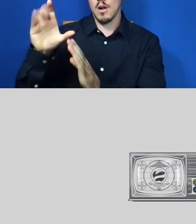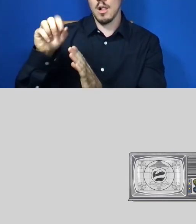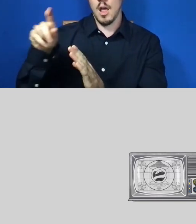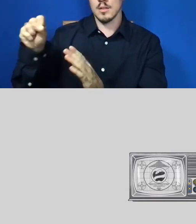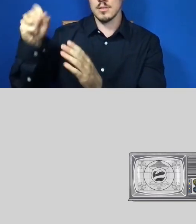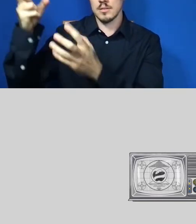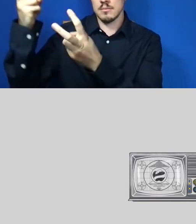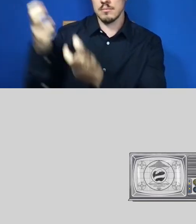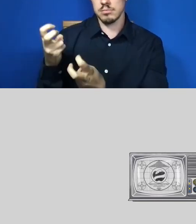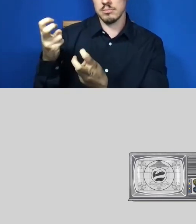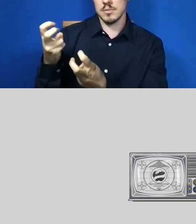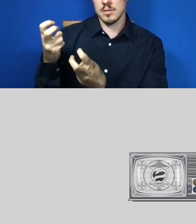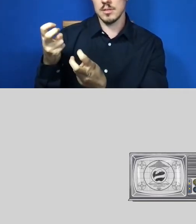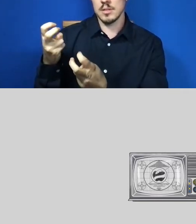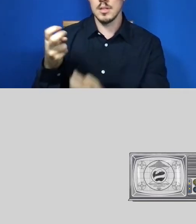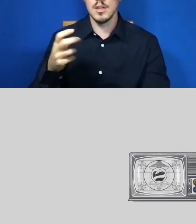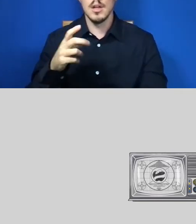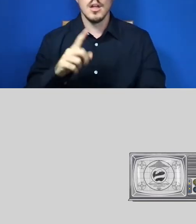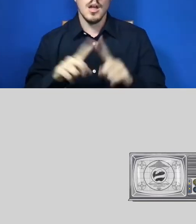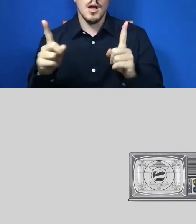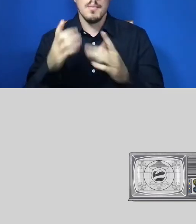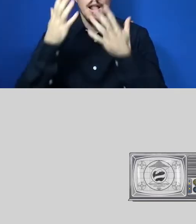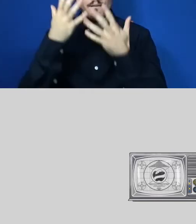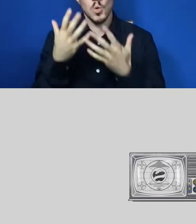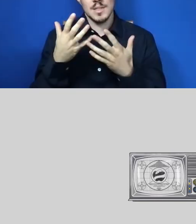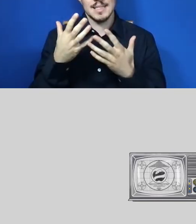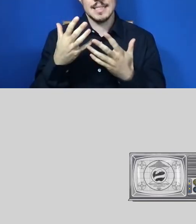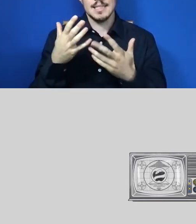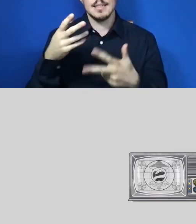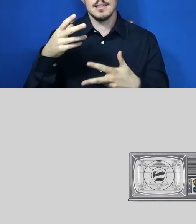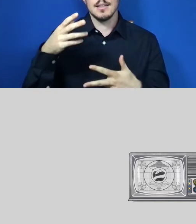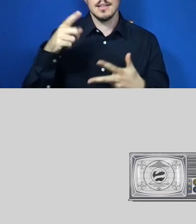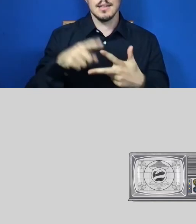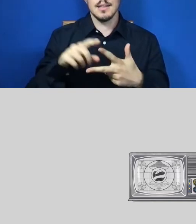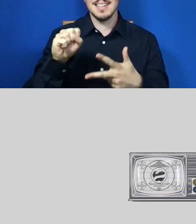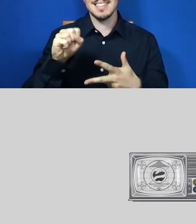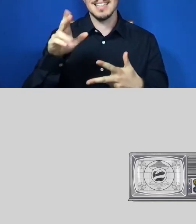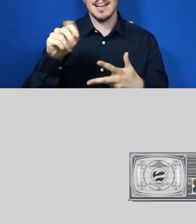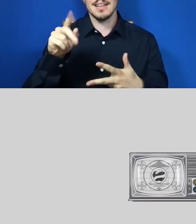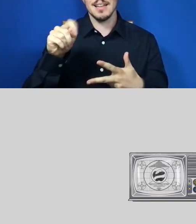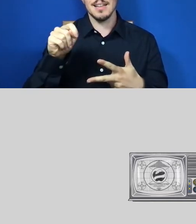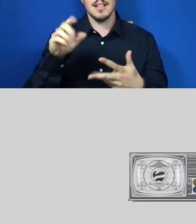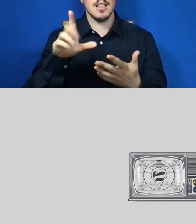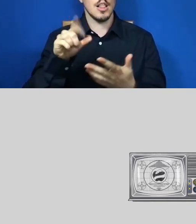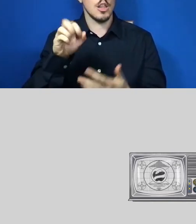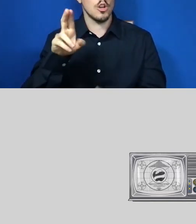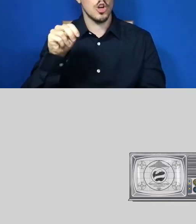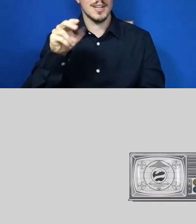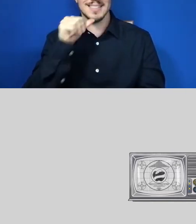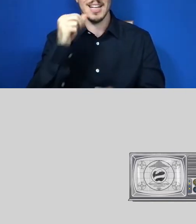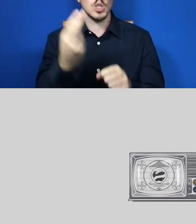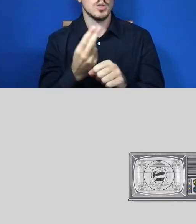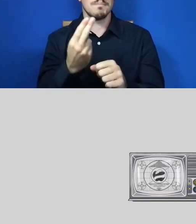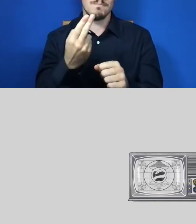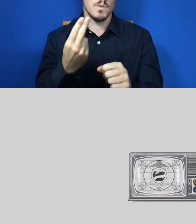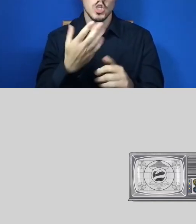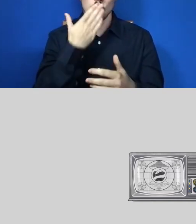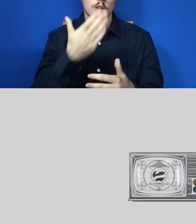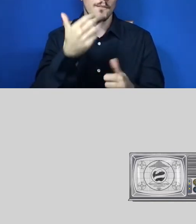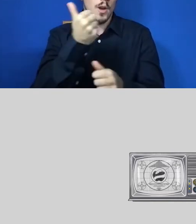and then adapt your own methods. Unfortunately, Scikit Learn is not suitable for every single use case, and the lack of customize-ability